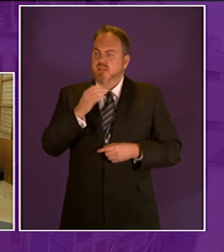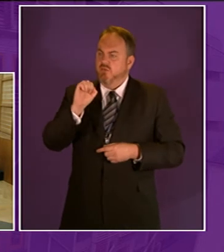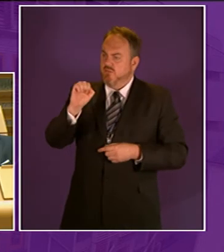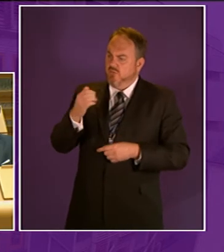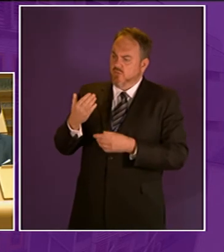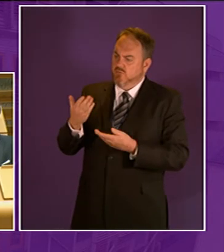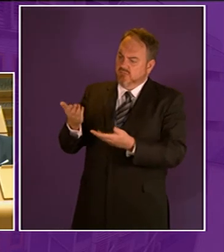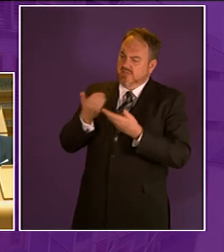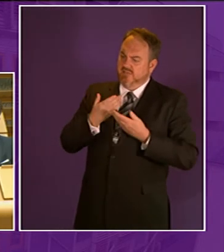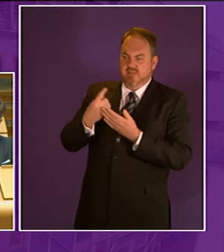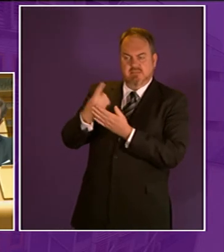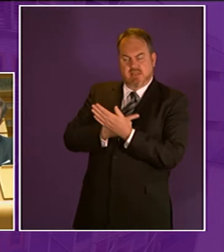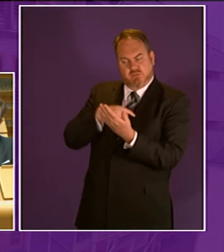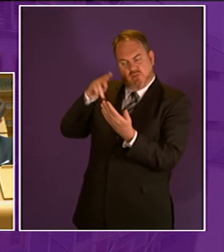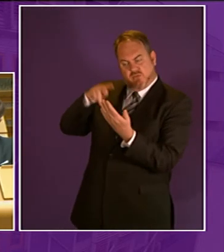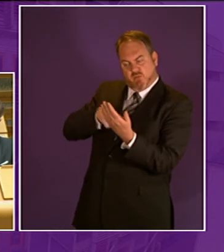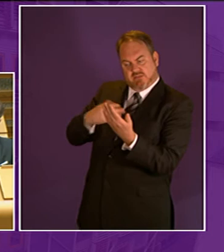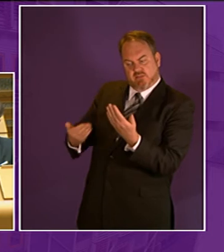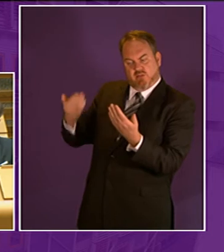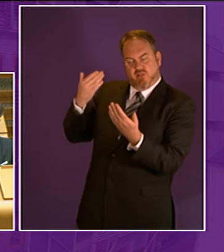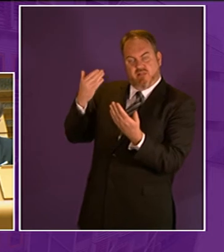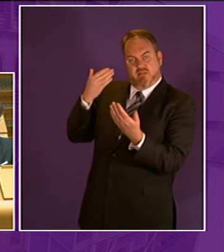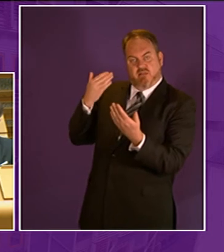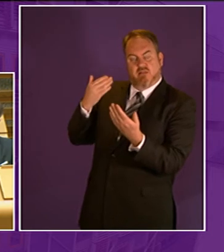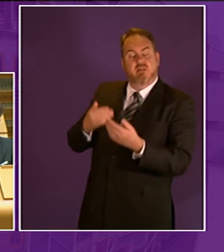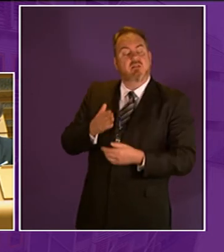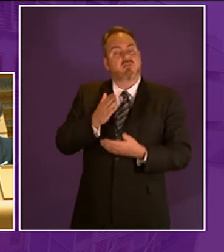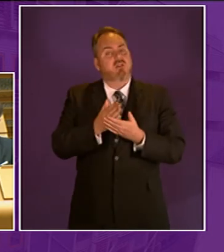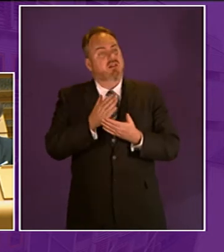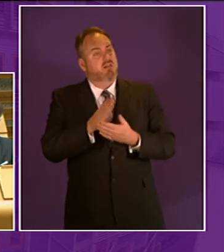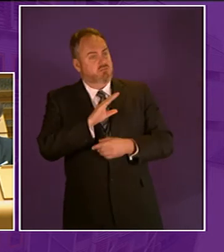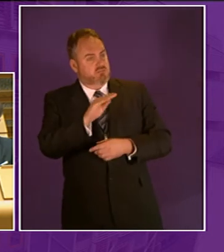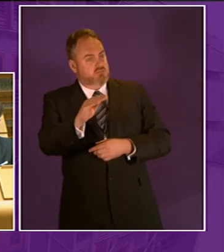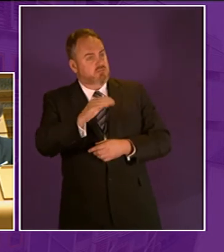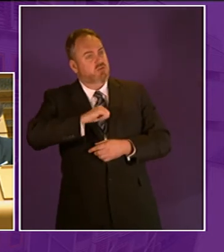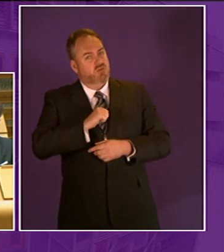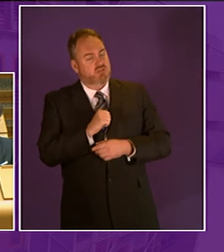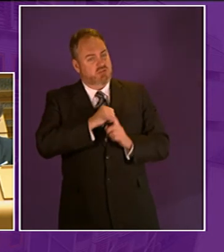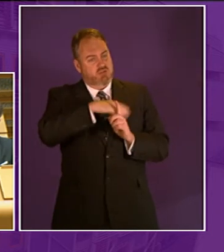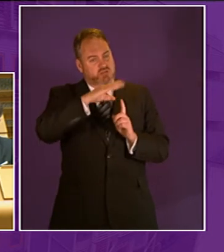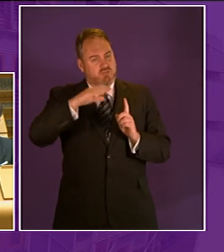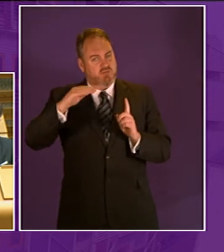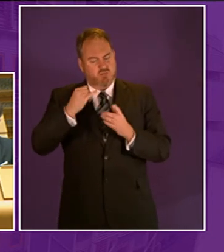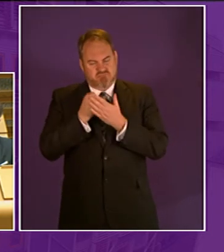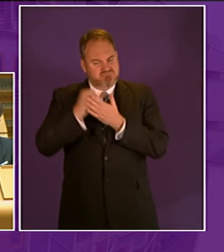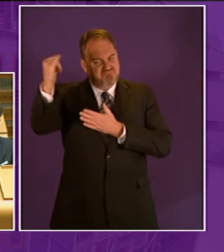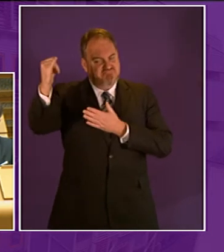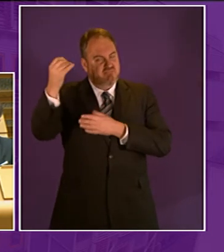of the statement. I restate the Scottish Conservatives’ strong condemnation of the strike action that is taking place.